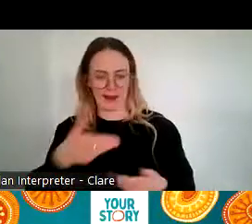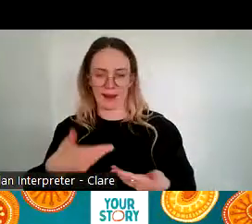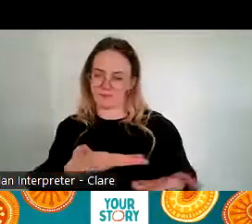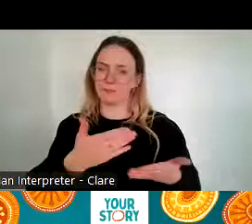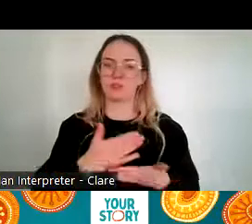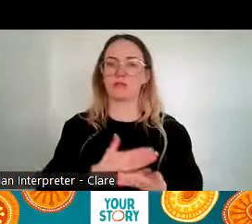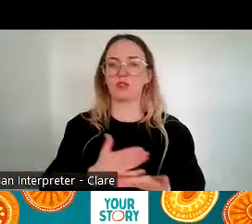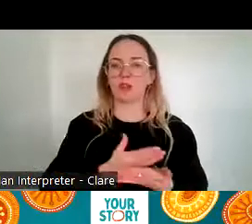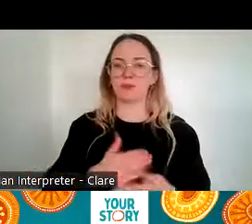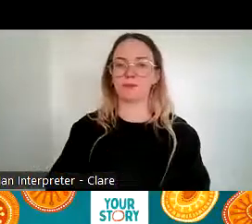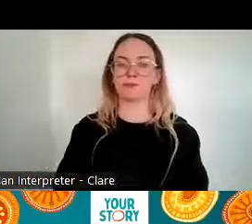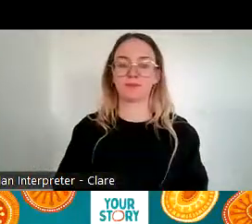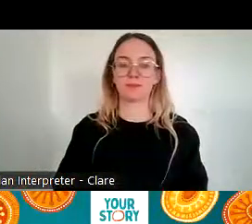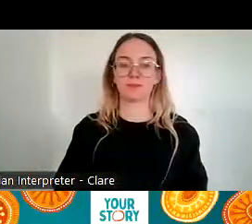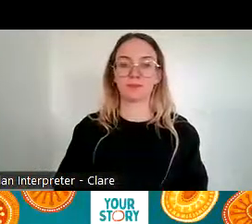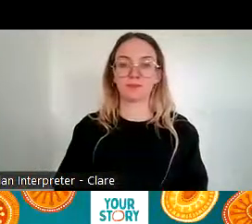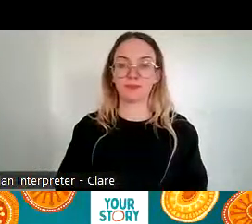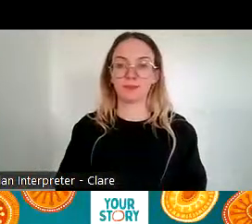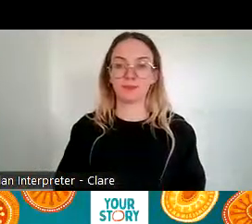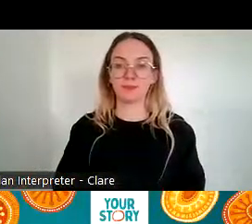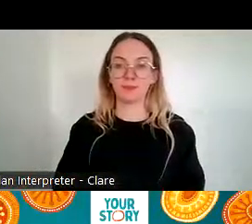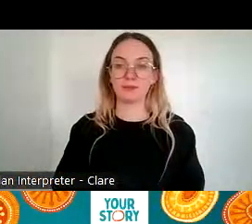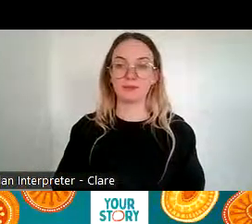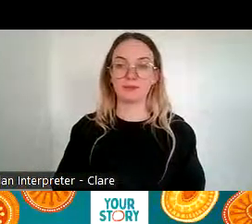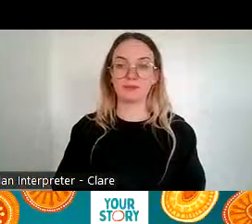That's an example, a good example, of a situation